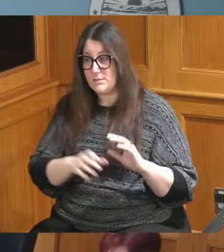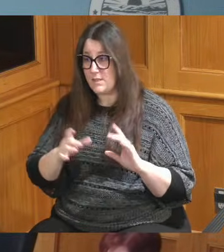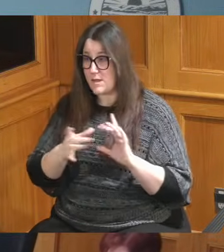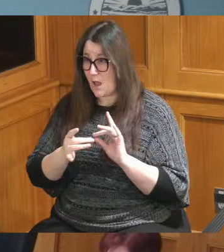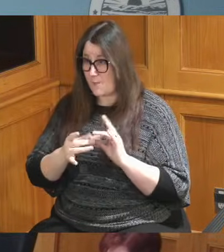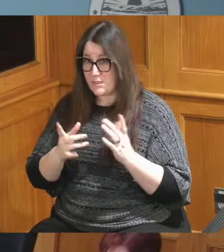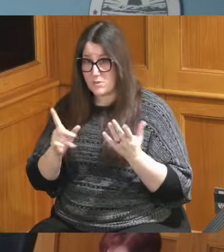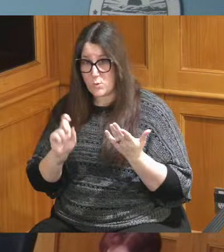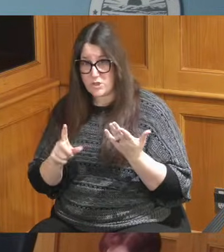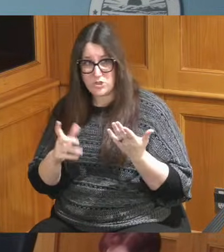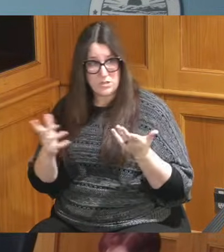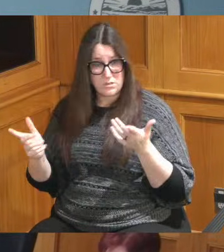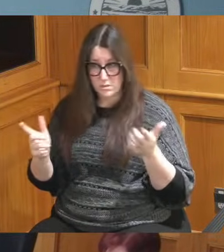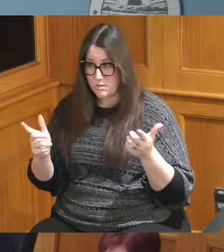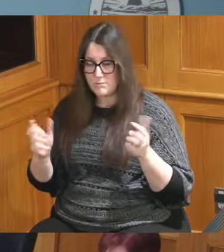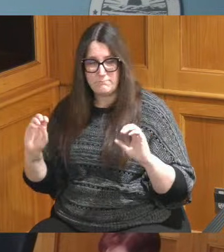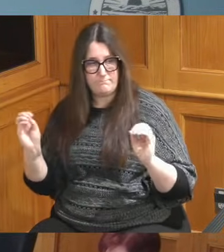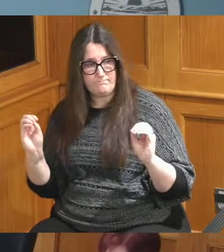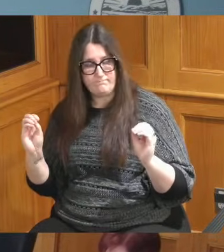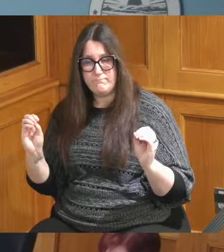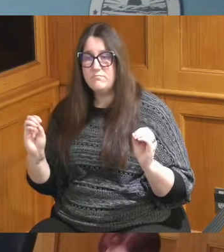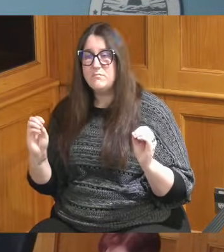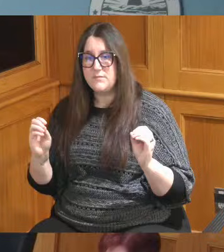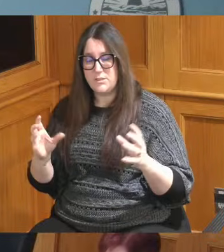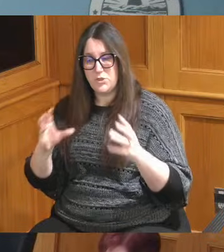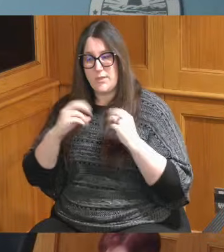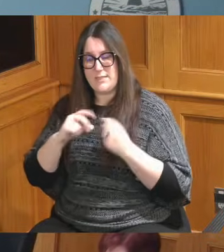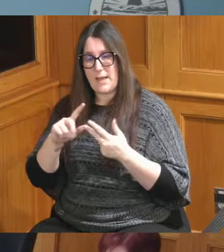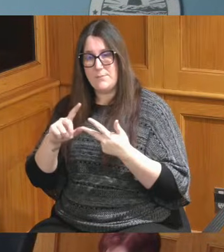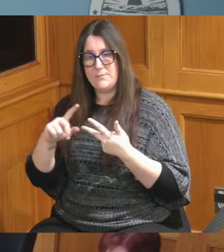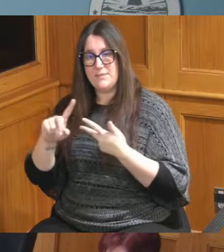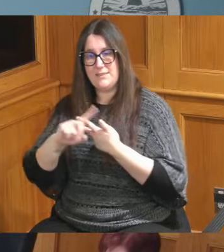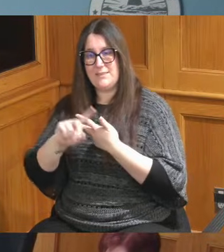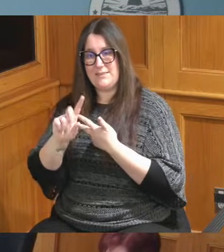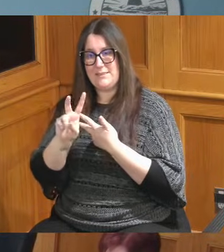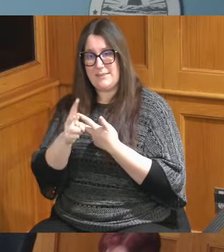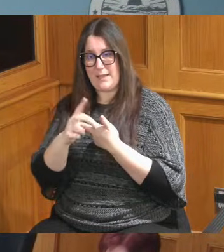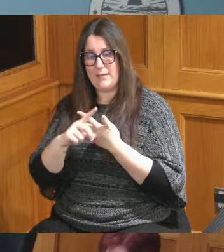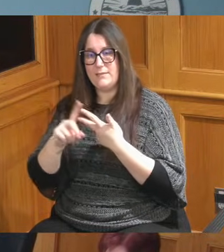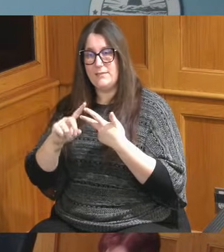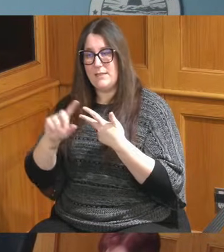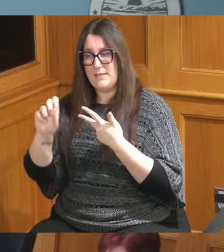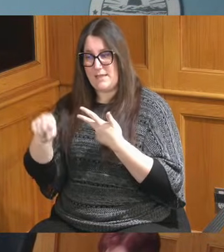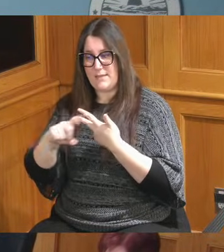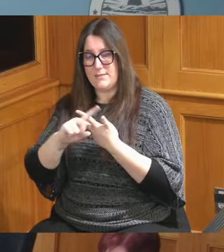Make a motion to adopt BIE 4. Second. Commissioner Summerow Dumas. Yes. Commissioner Reece. Yes.